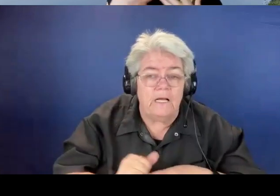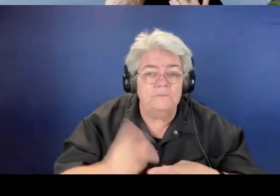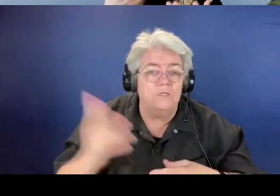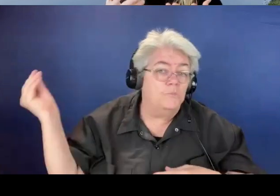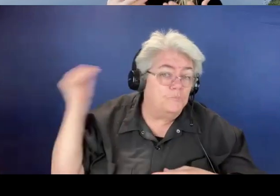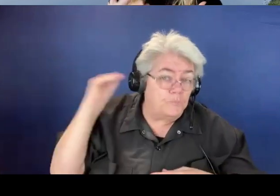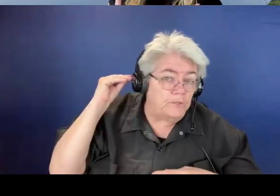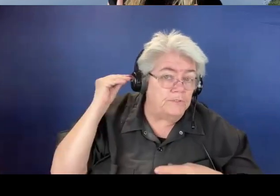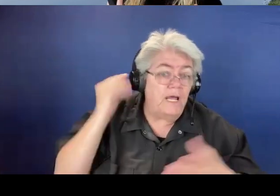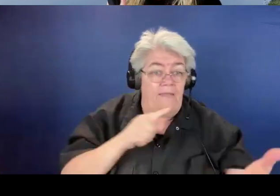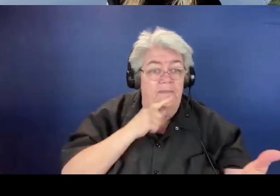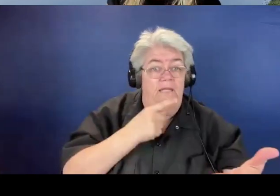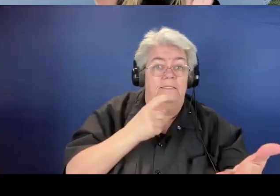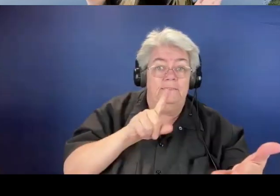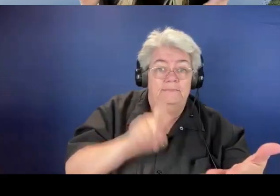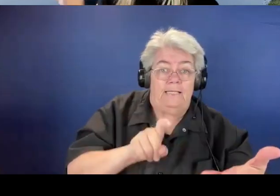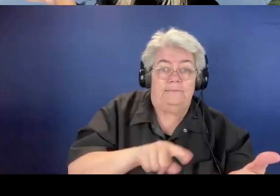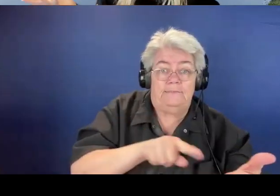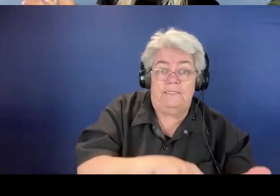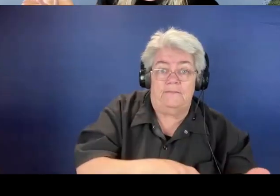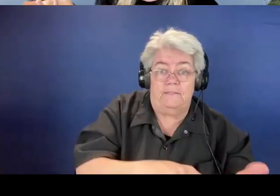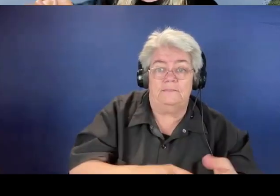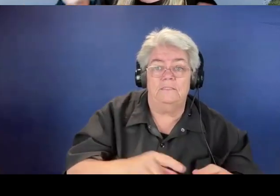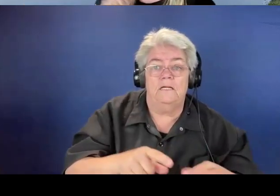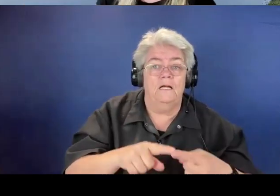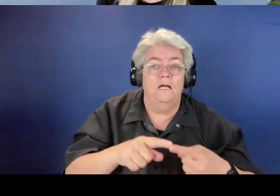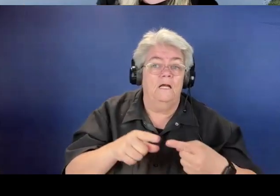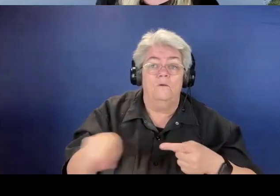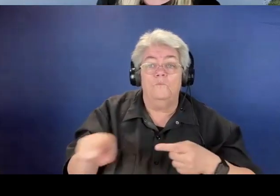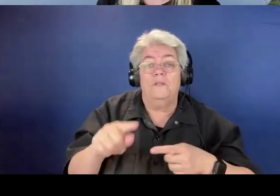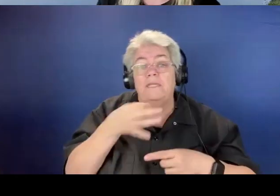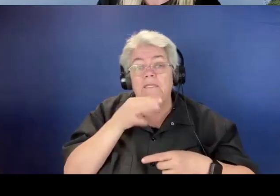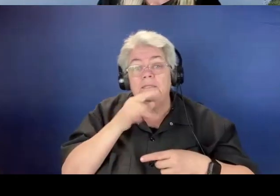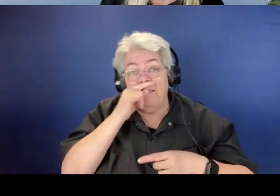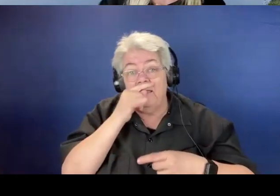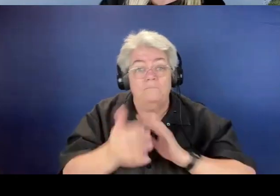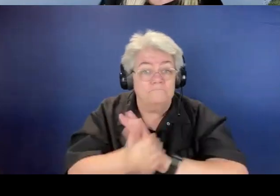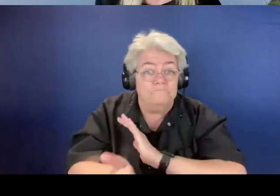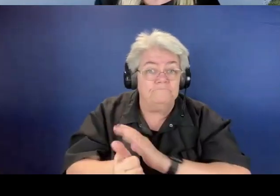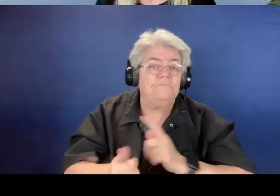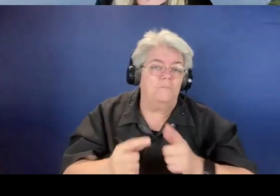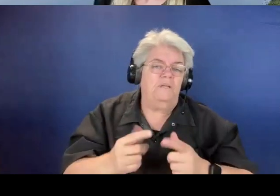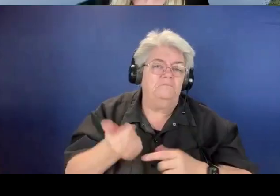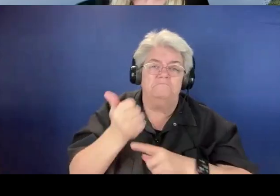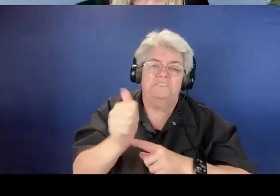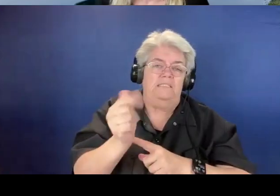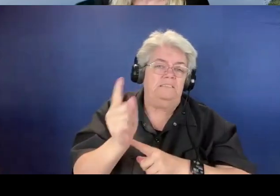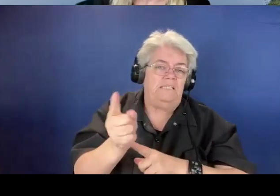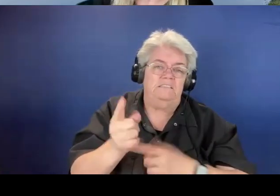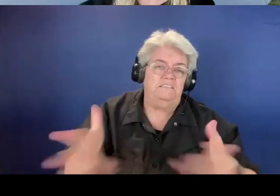And once your child knows how to do it, it takes about 10 seconds to be done. All right.